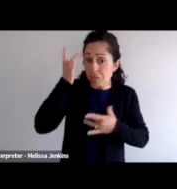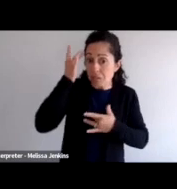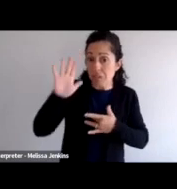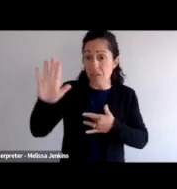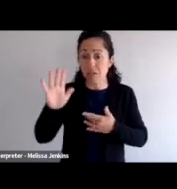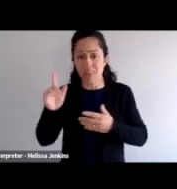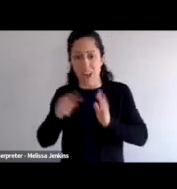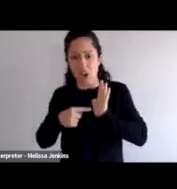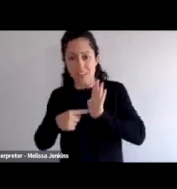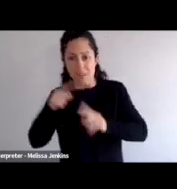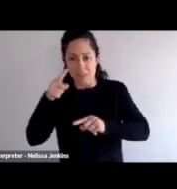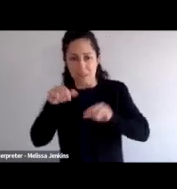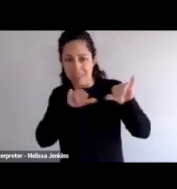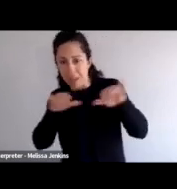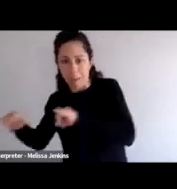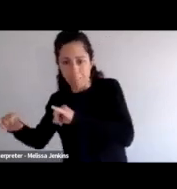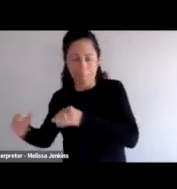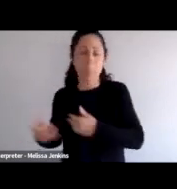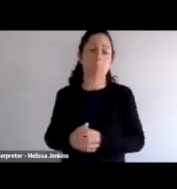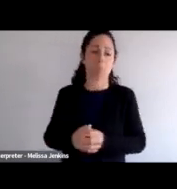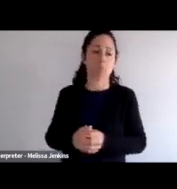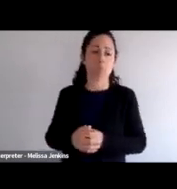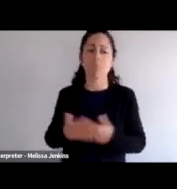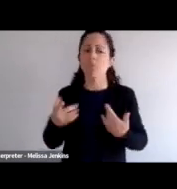So what do you need? You need email and a password